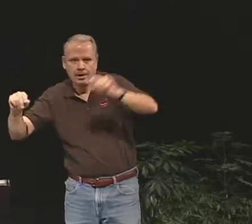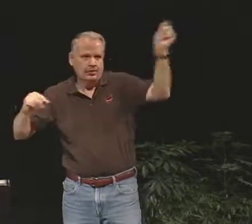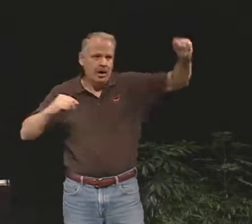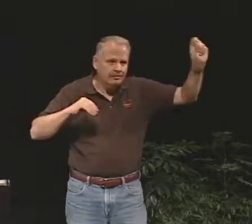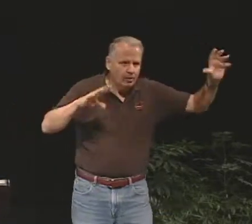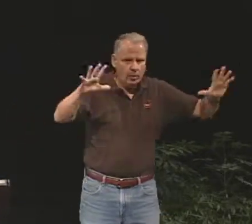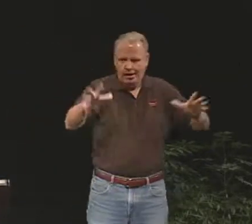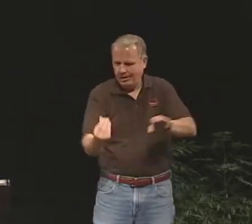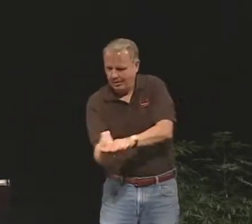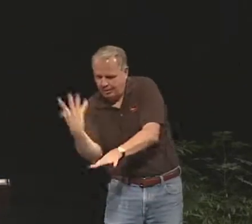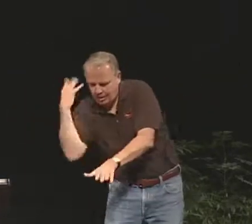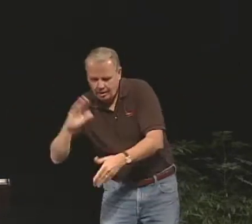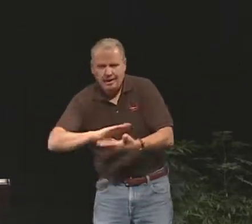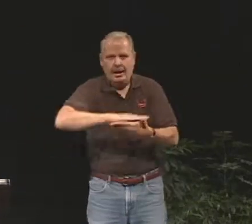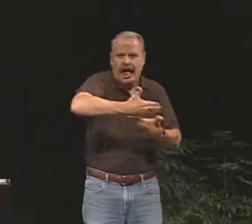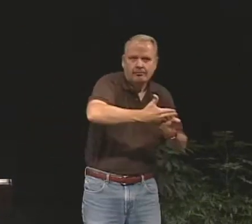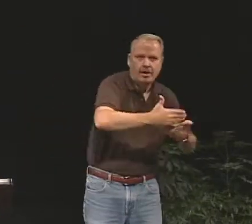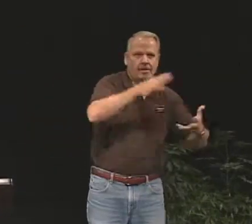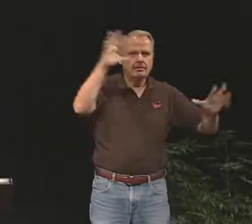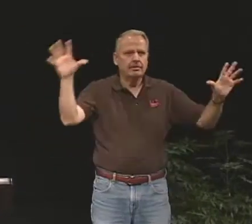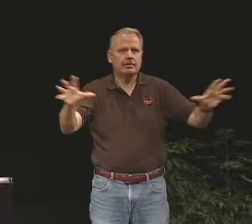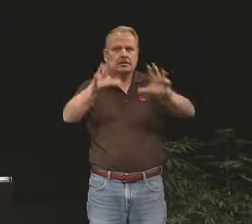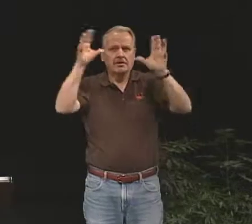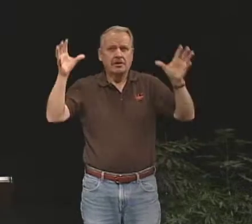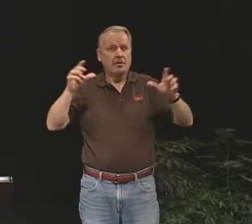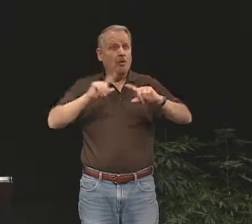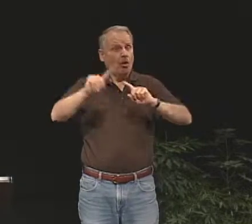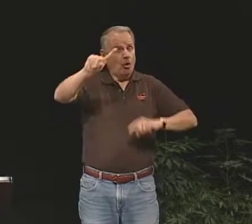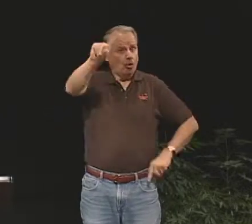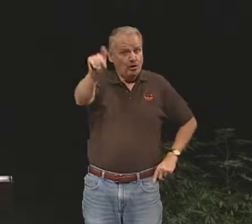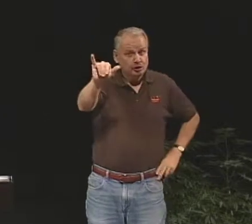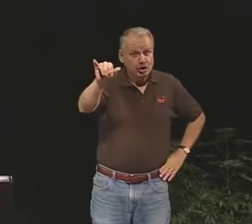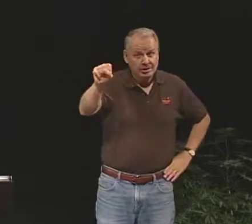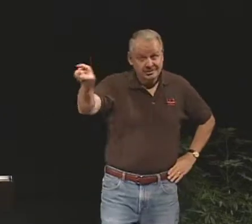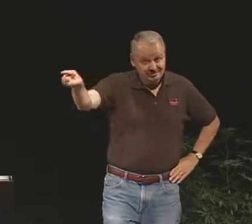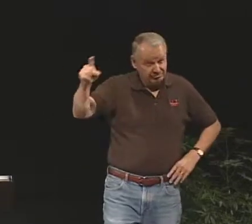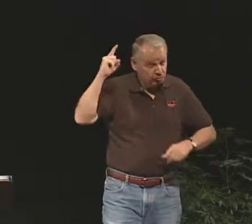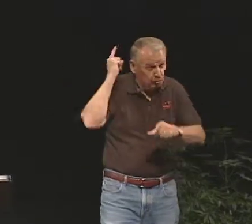You have the smart board. You have the writing board. You have the display. You have your computer.